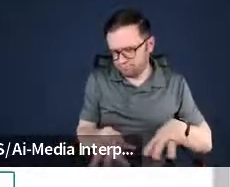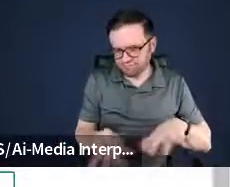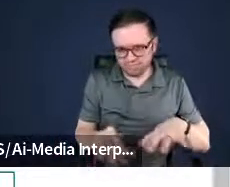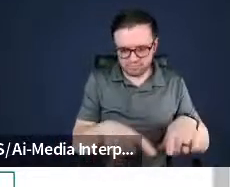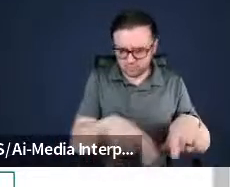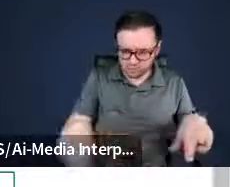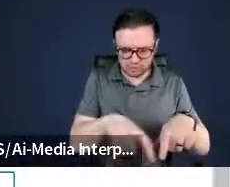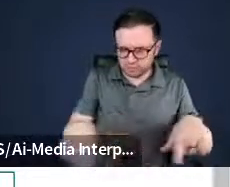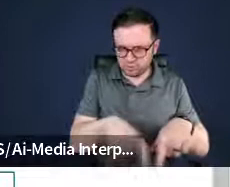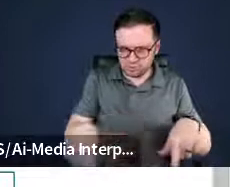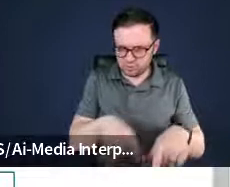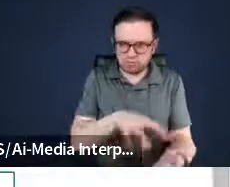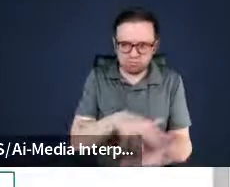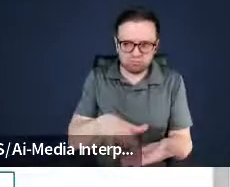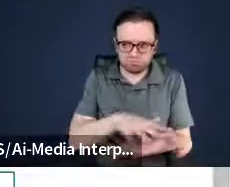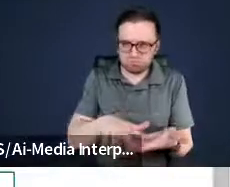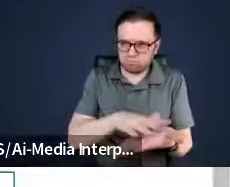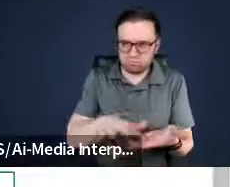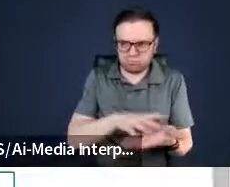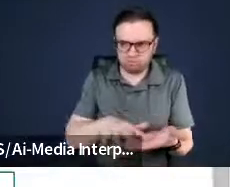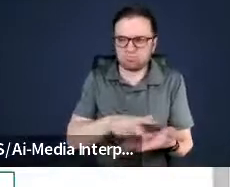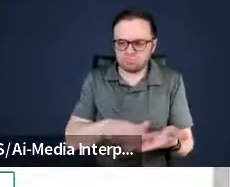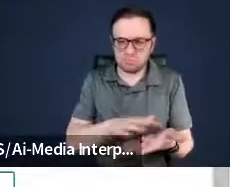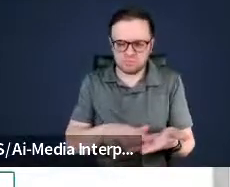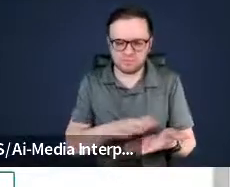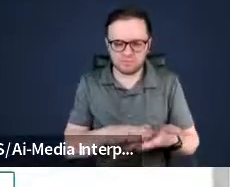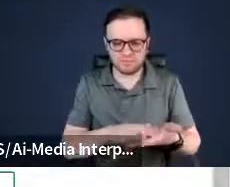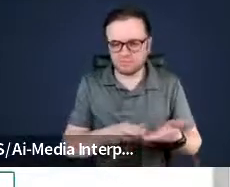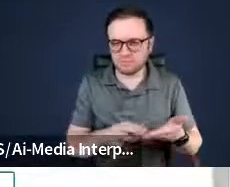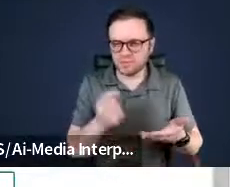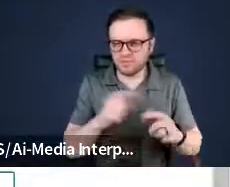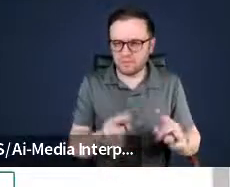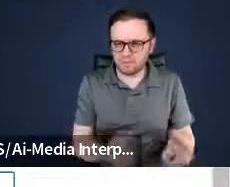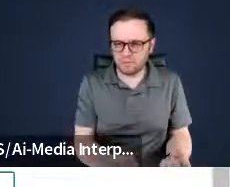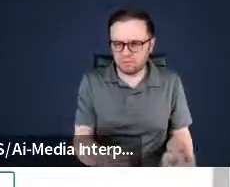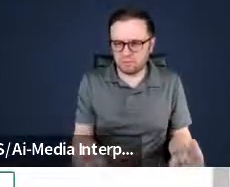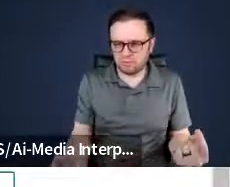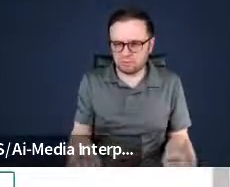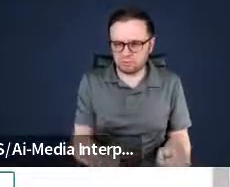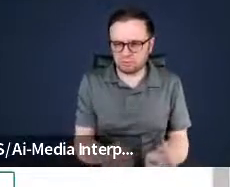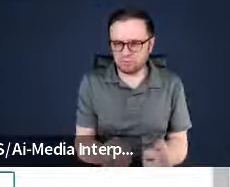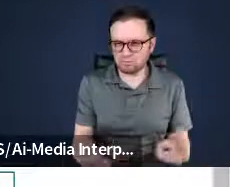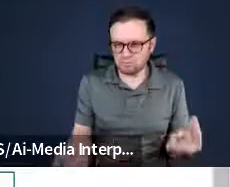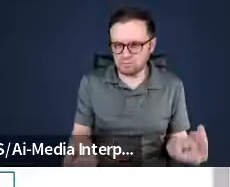JAWS speak out loud Is also being displayed in contracted braille on a refresher bull line of braille cells.